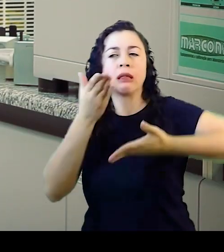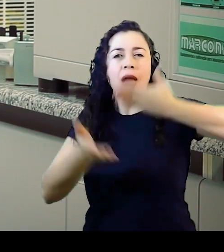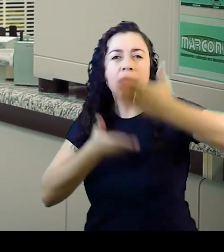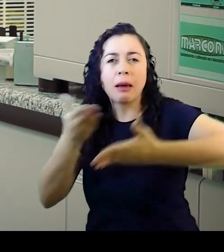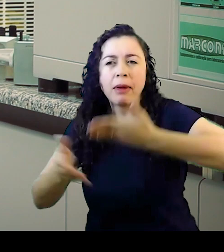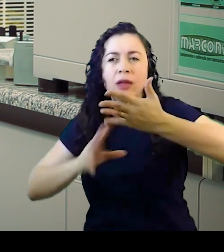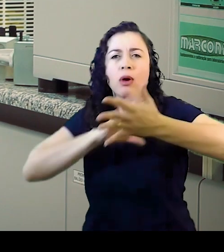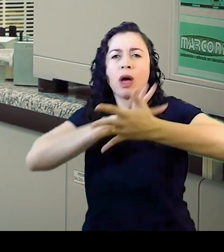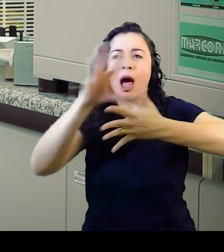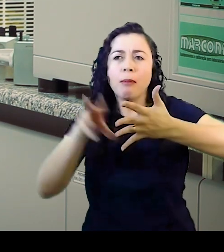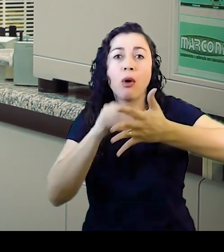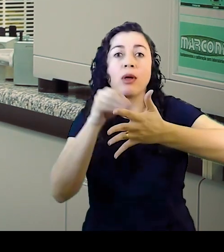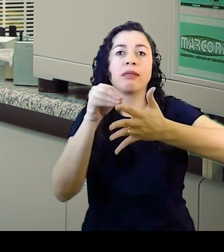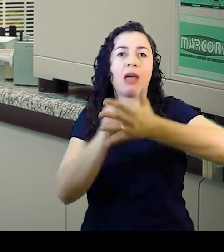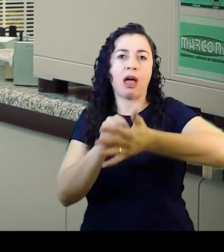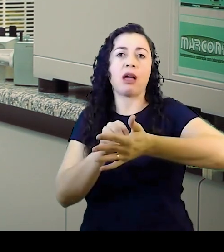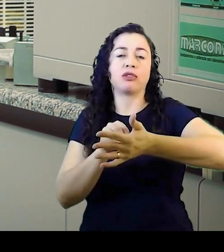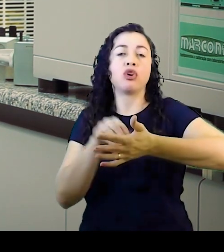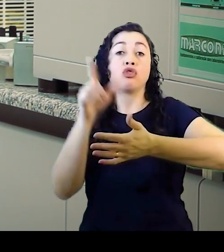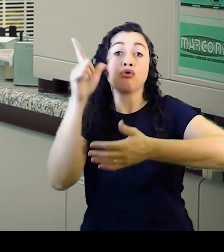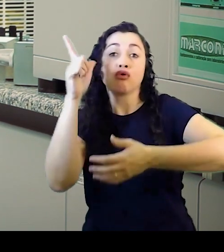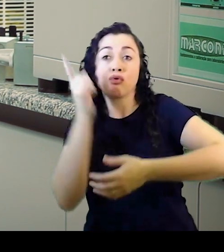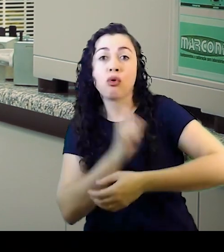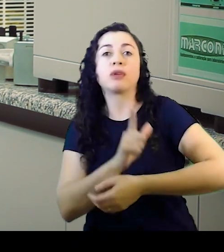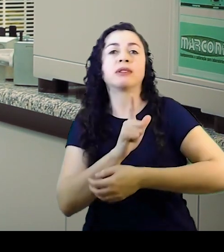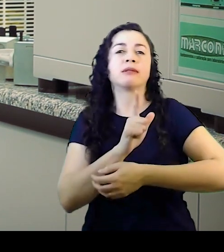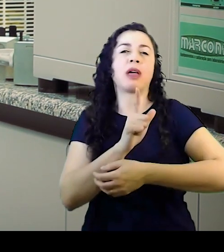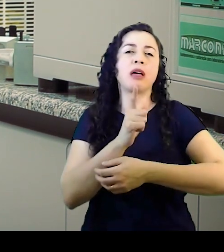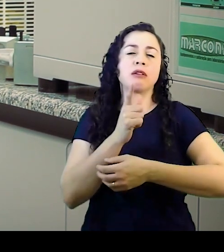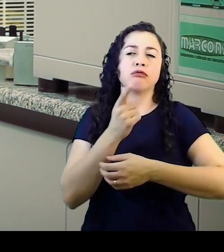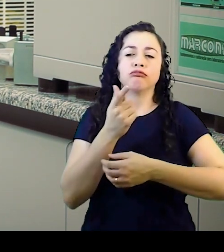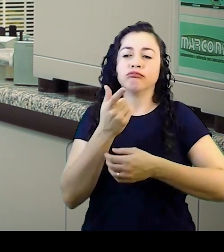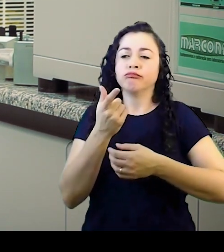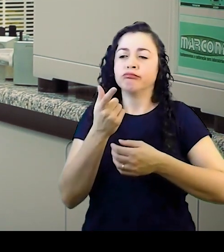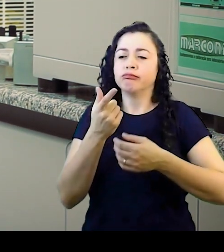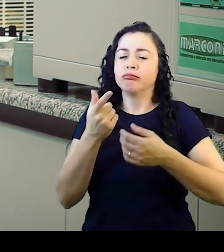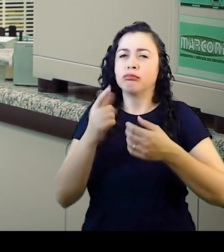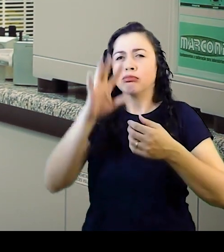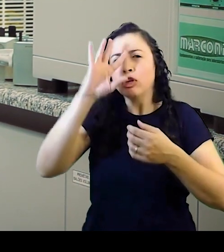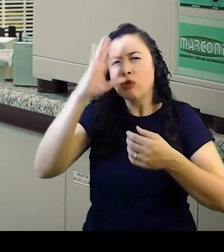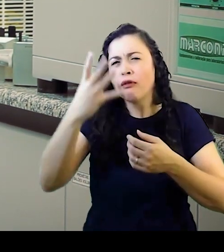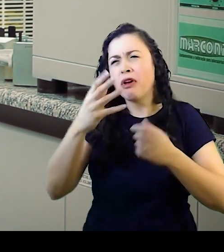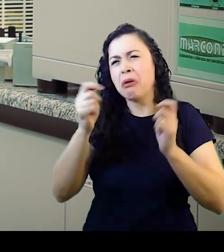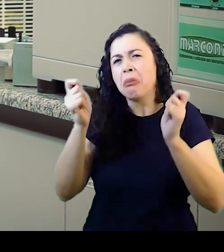that result in an interesting, promising, motivating phenomenon,